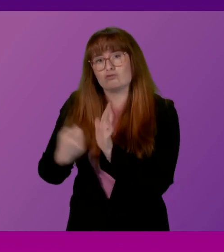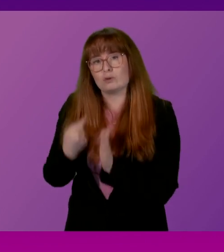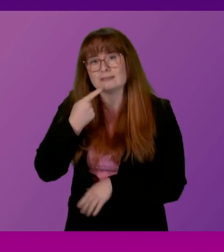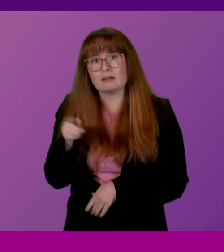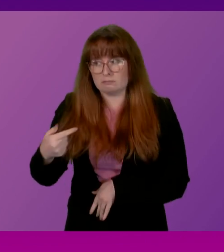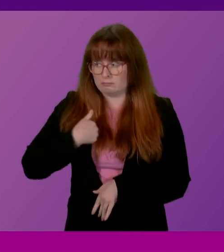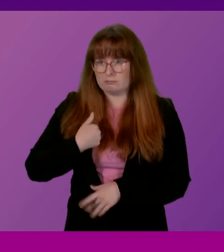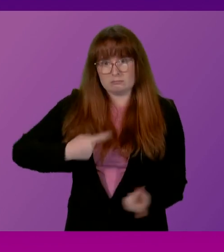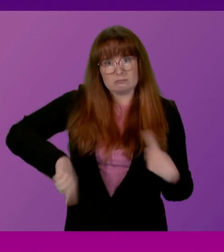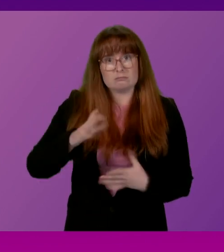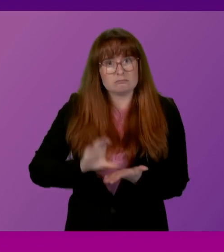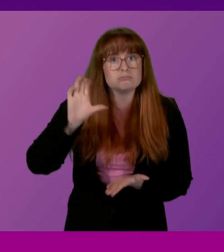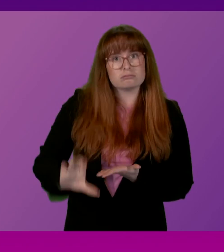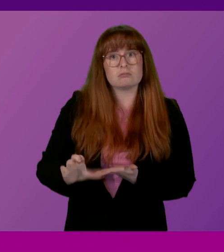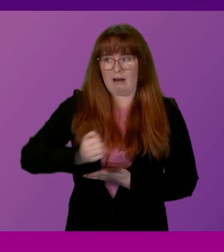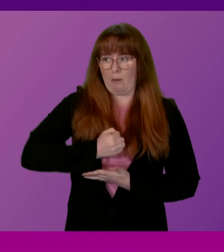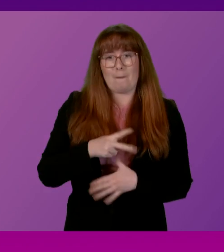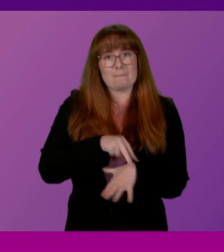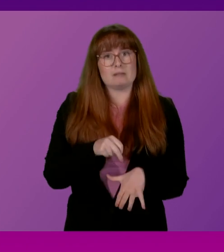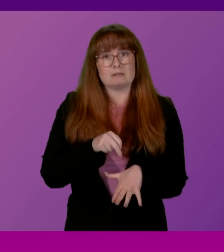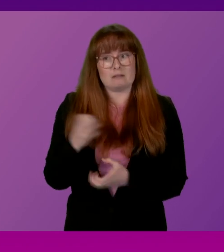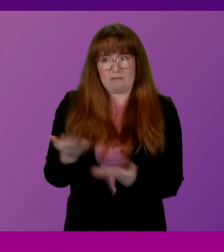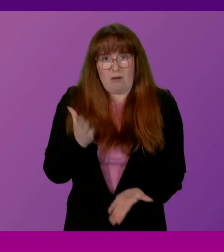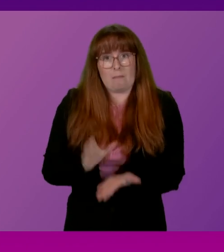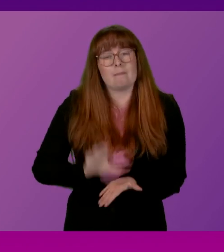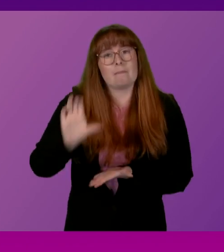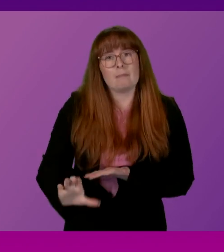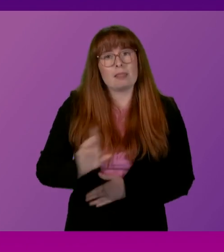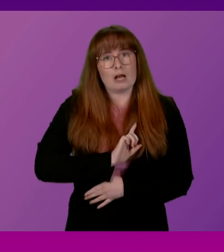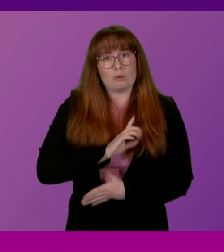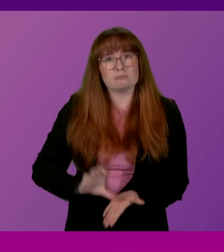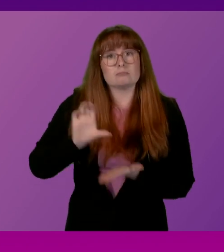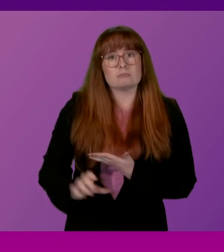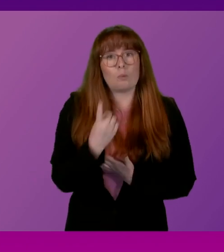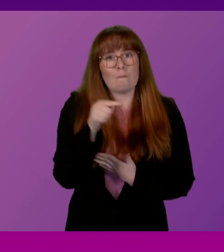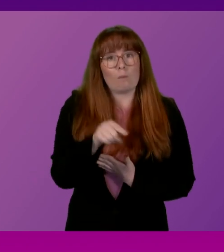We are investing in our police service and that is why we have invested £1.45 billion